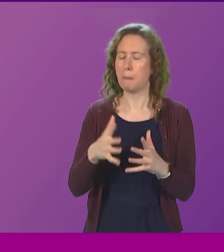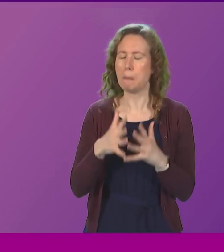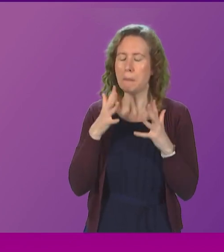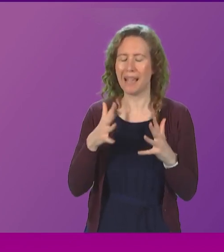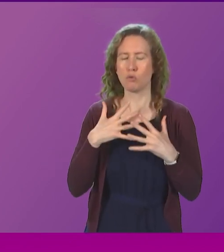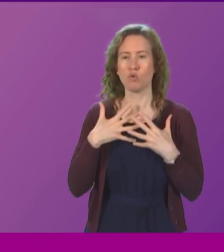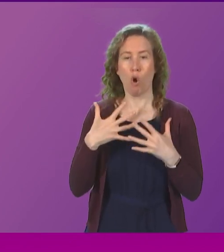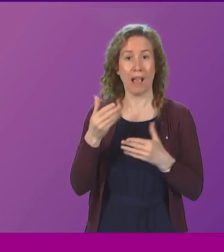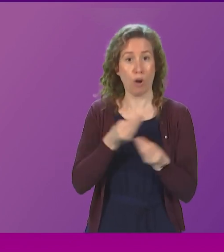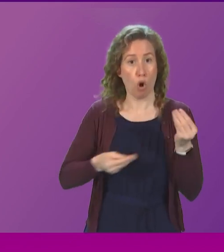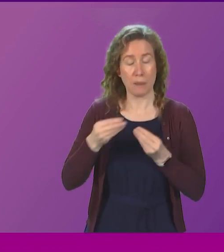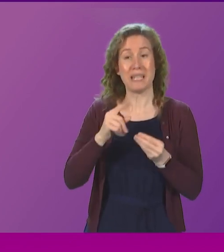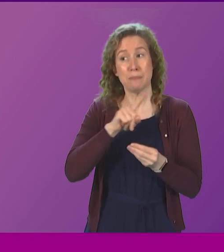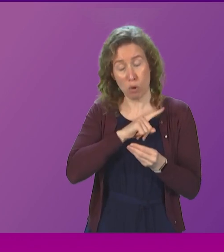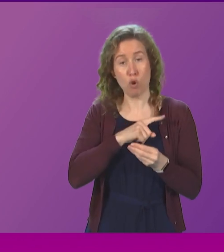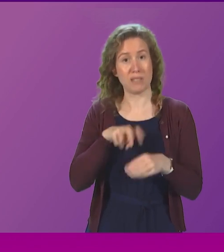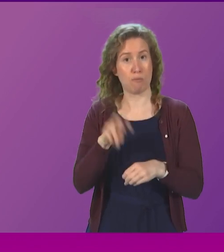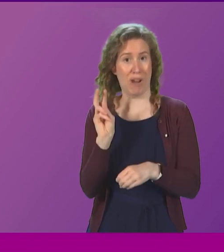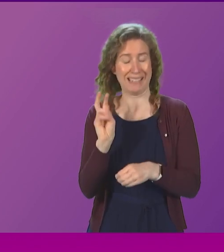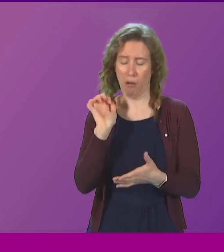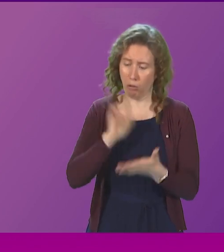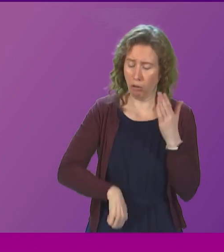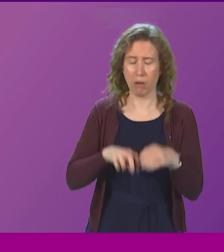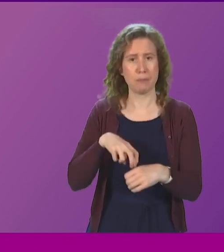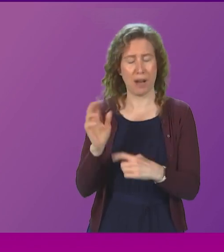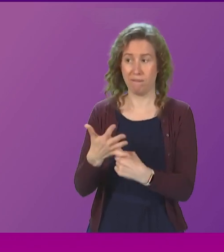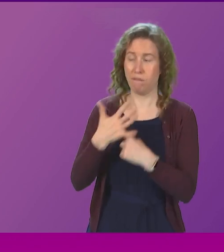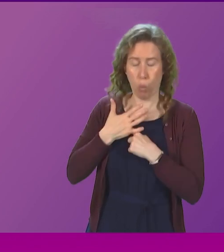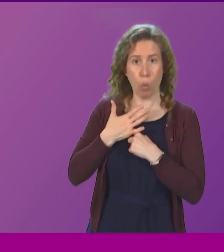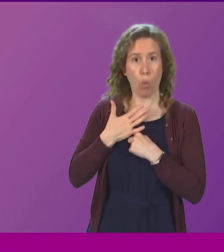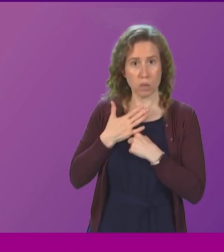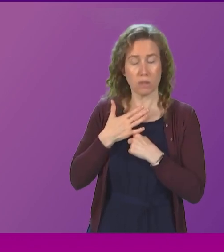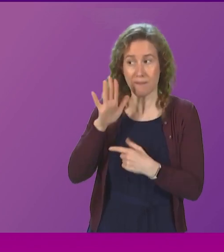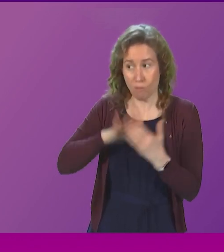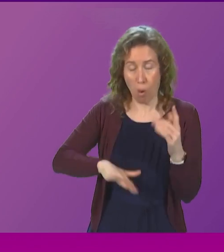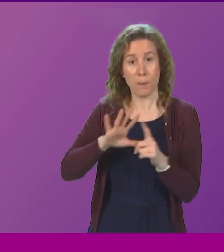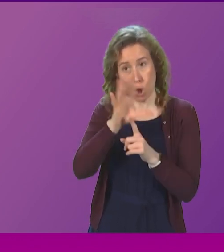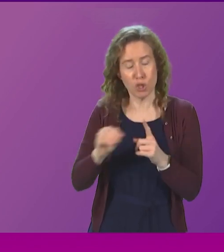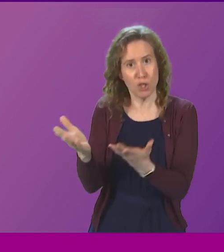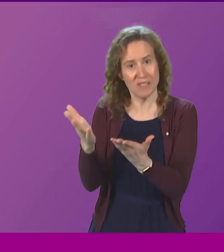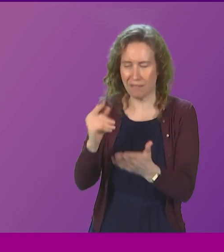has been caused by the hard Brexit that has been imposed upon us by the Conservative UK Government.